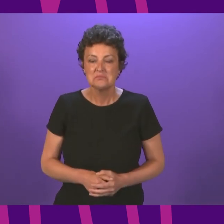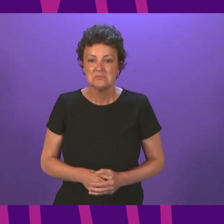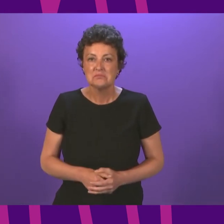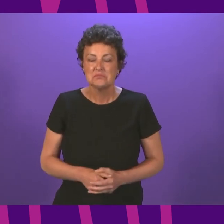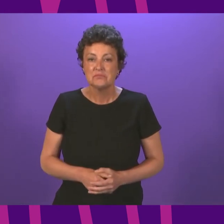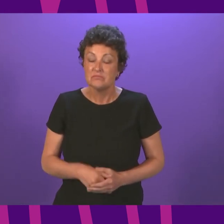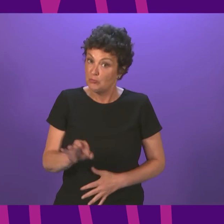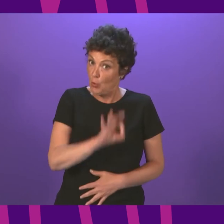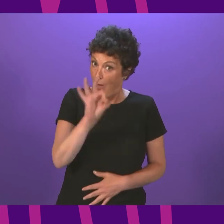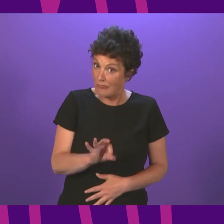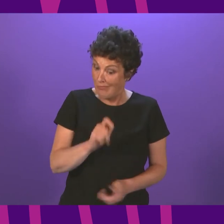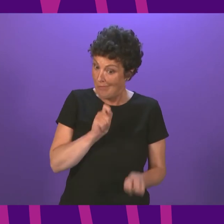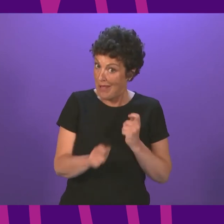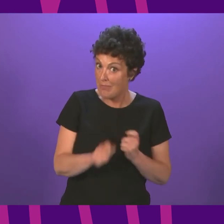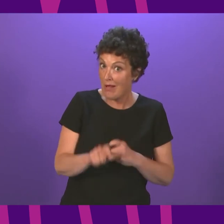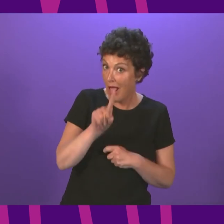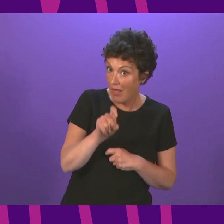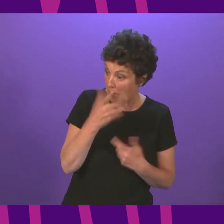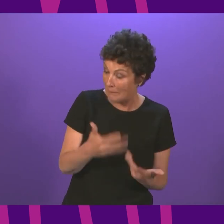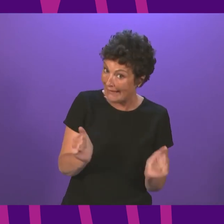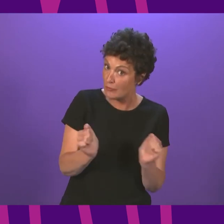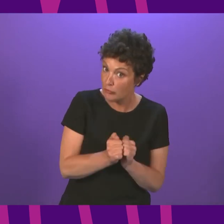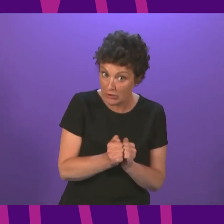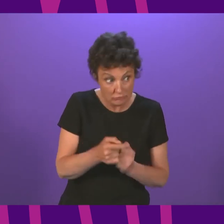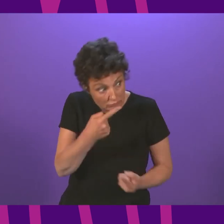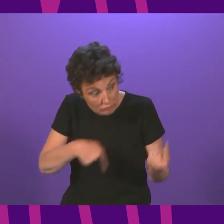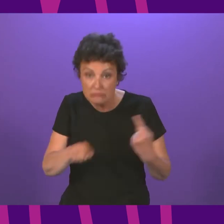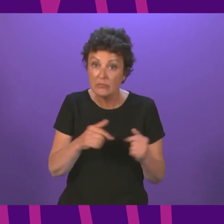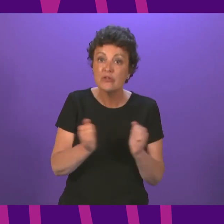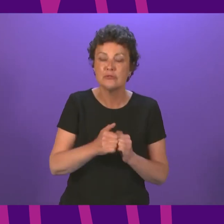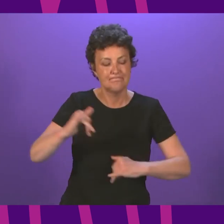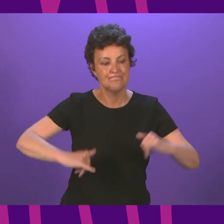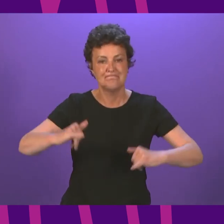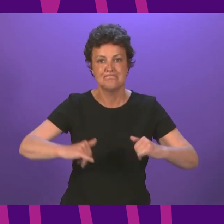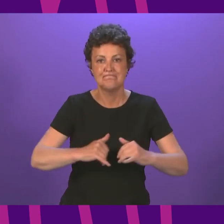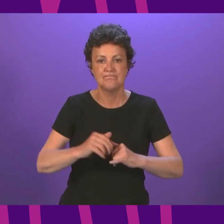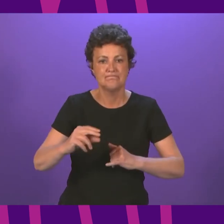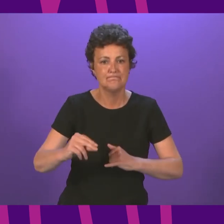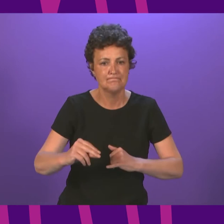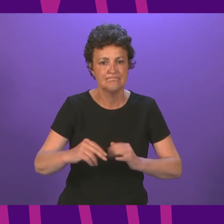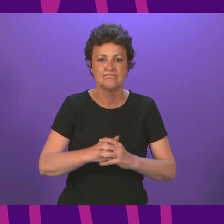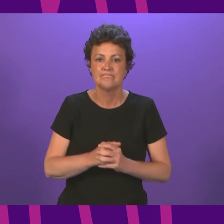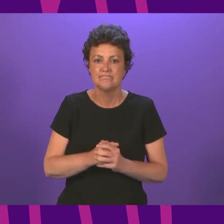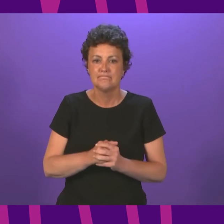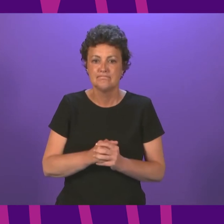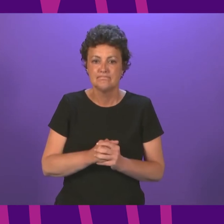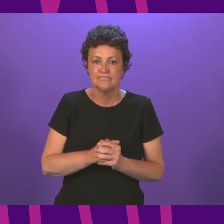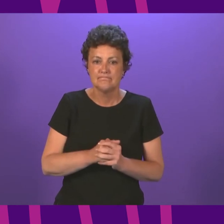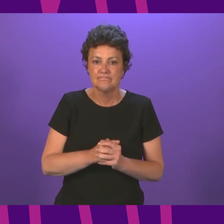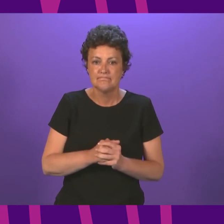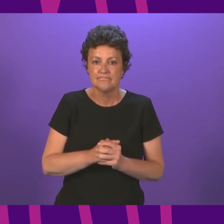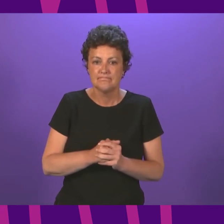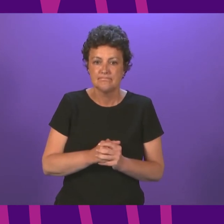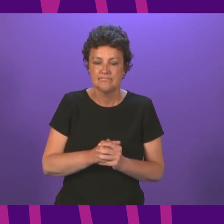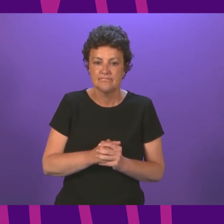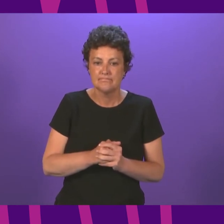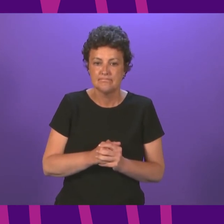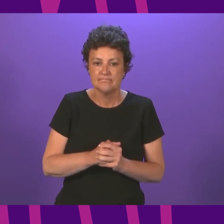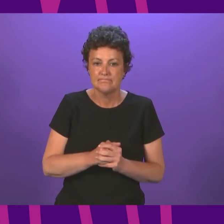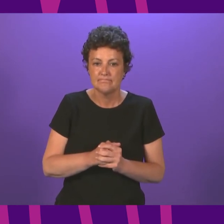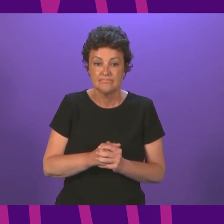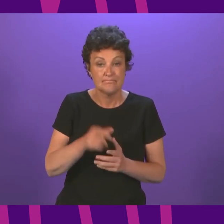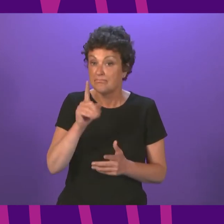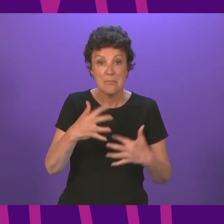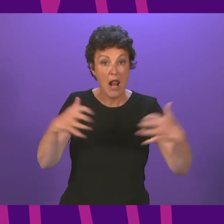The question is, that amendment 14 be agreed to. Are we agreed?